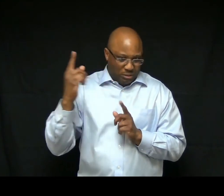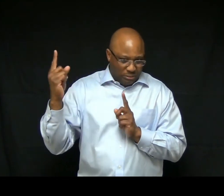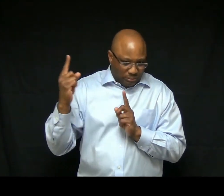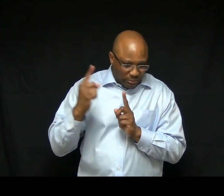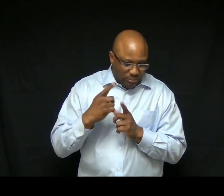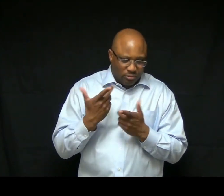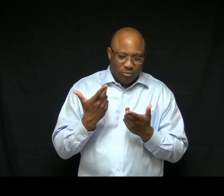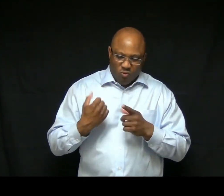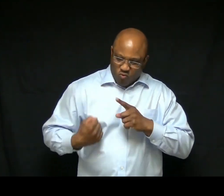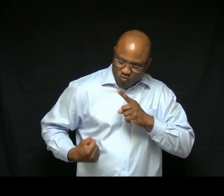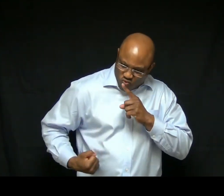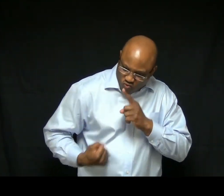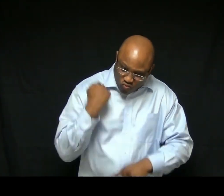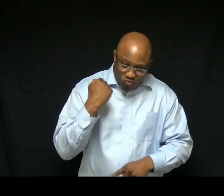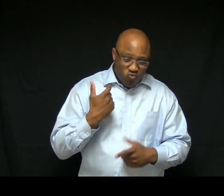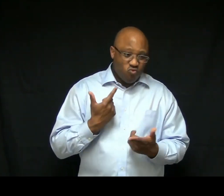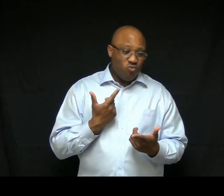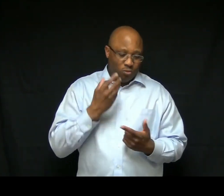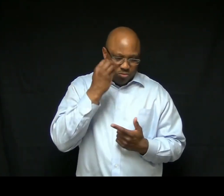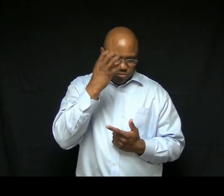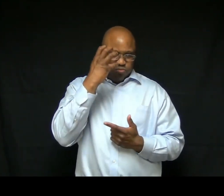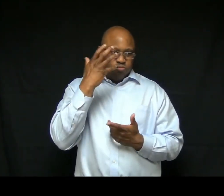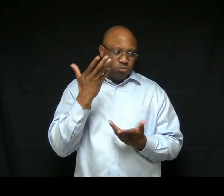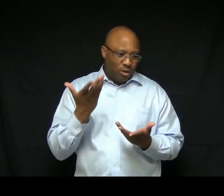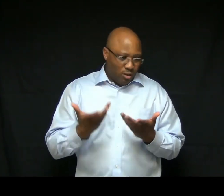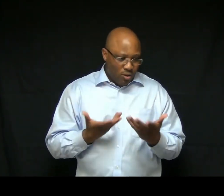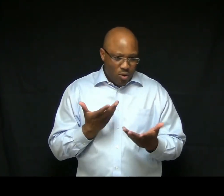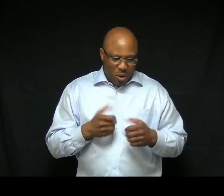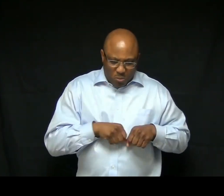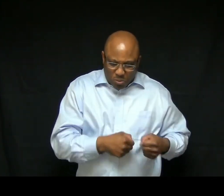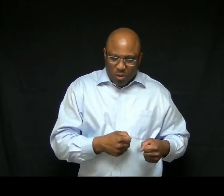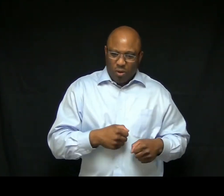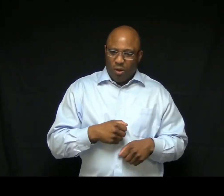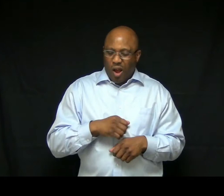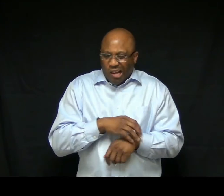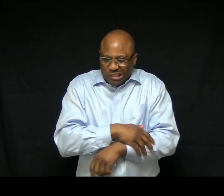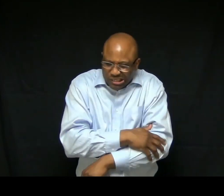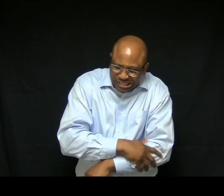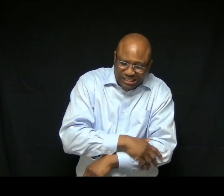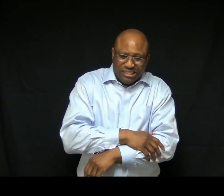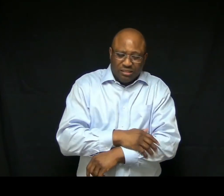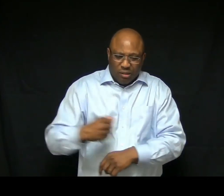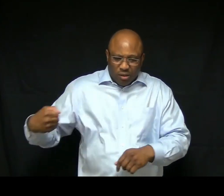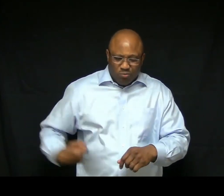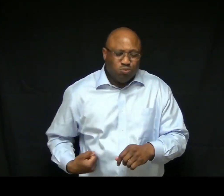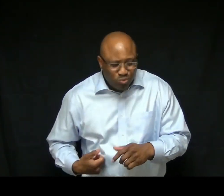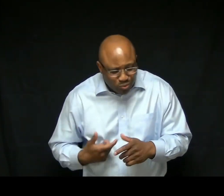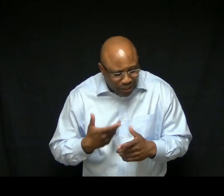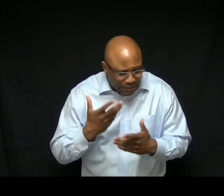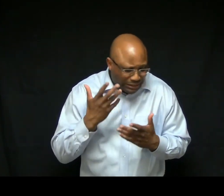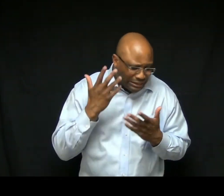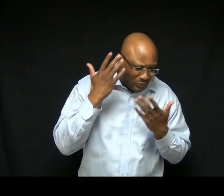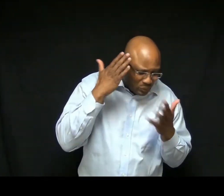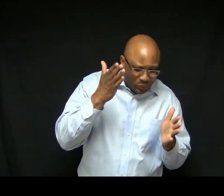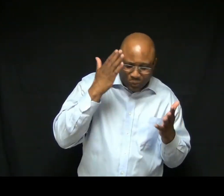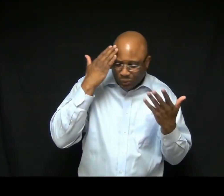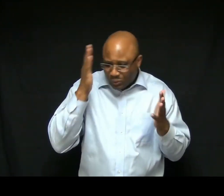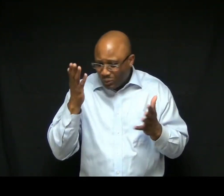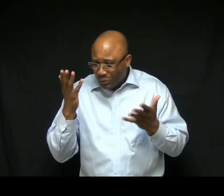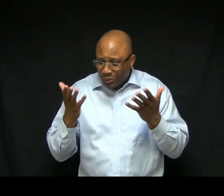in reasonable fear of harm